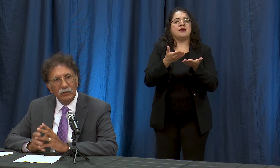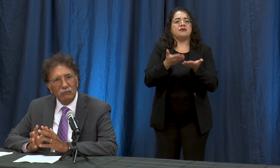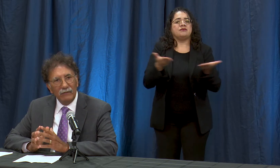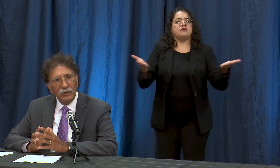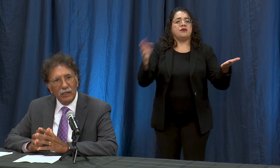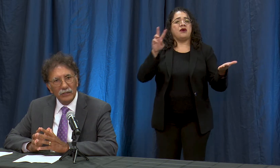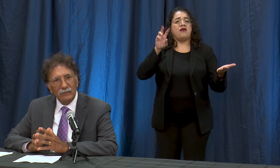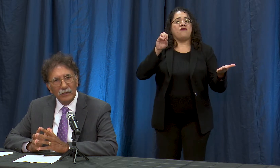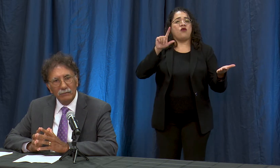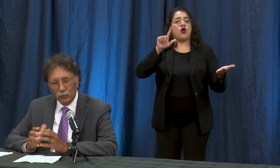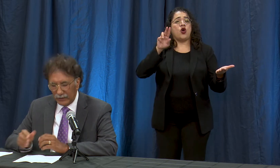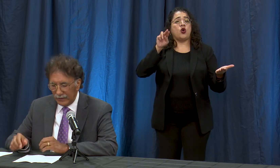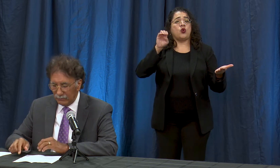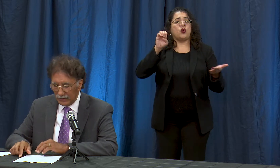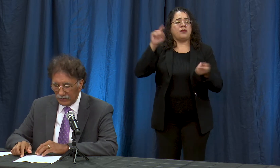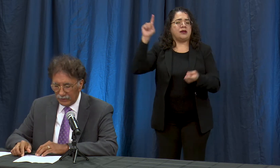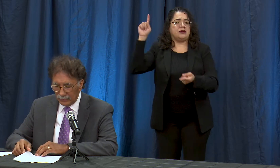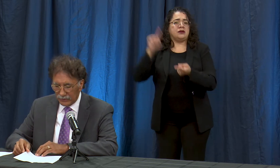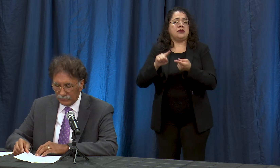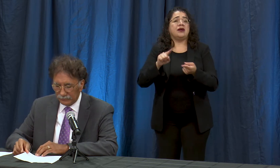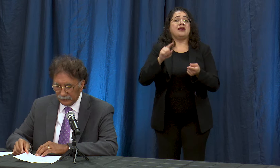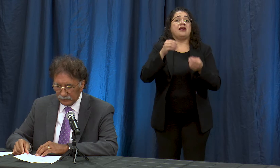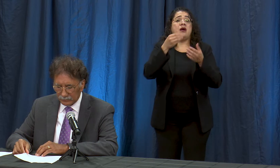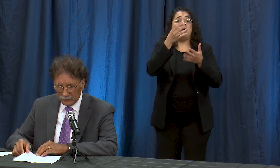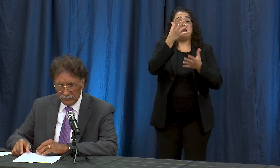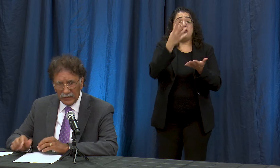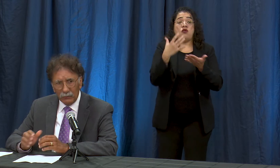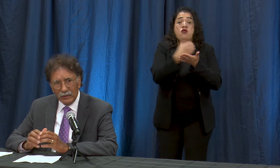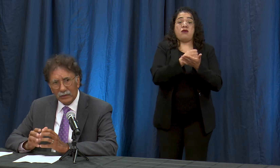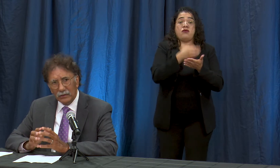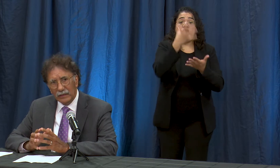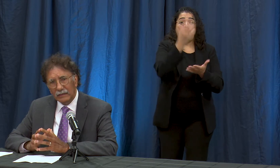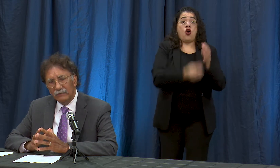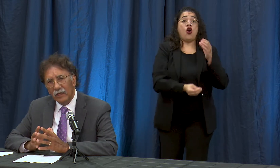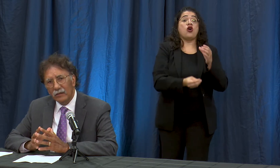a revenue loss of 10.8 million dollars. If we look to the volume